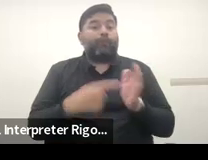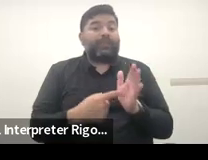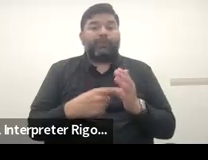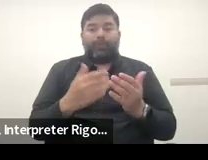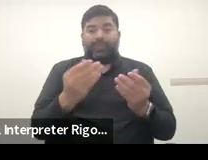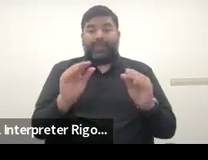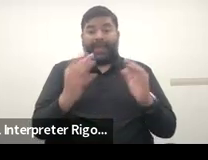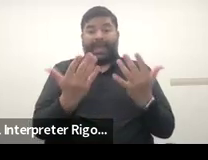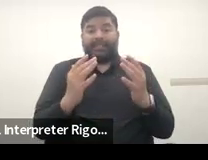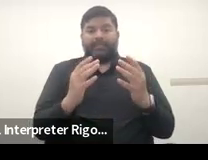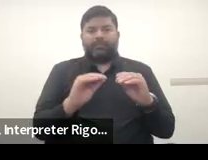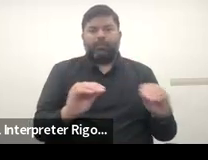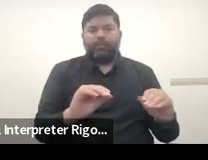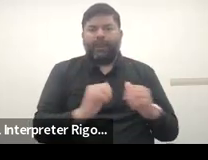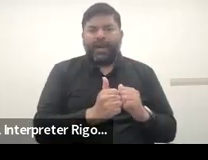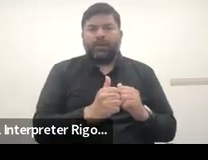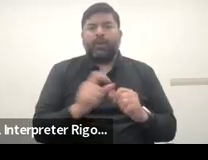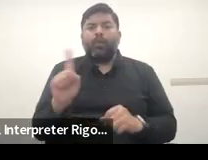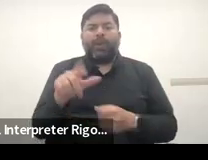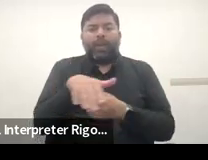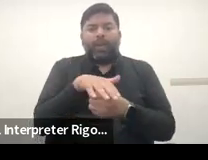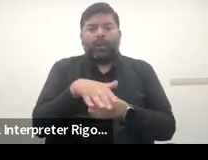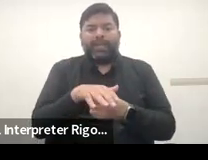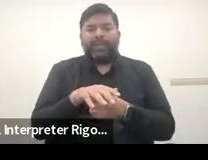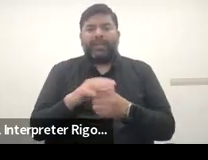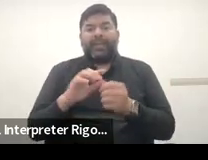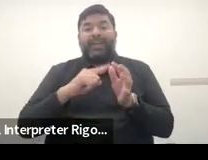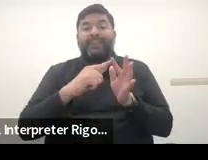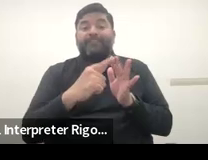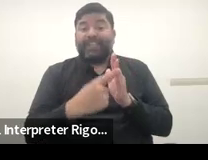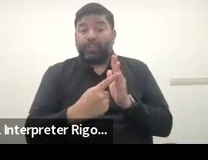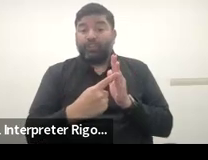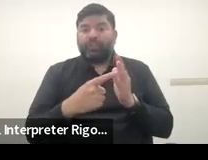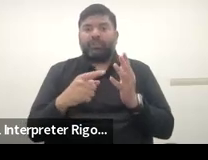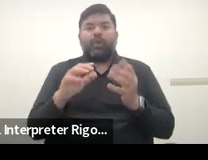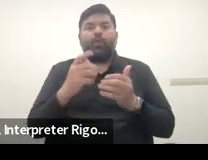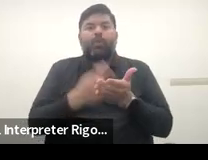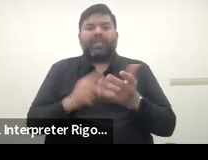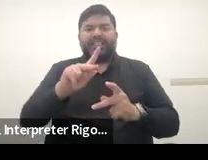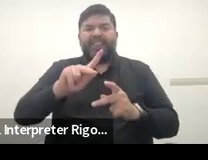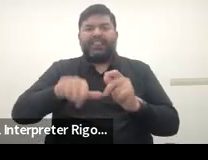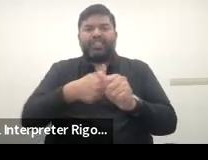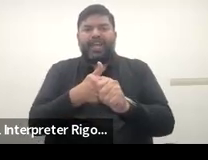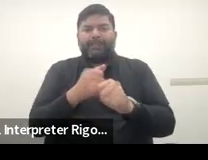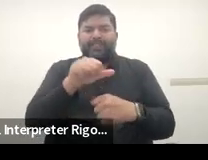are the hands located and and what configuration are the fingers, otherwise known as a handshape,